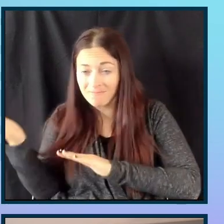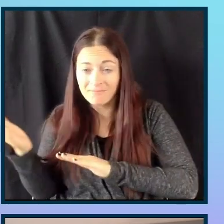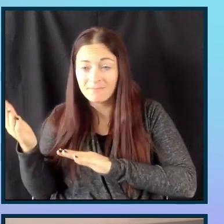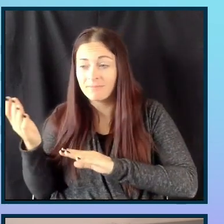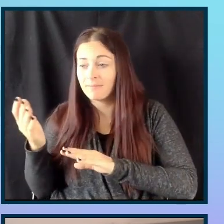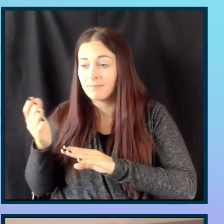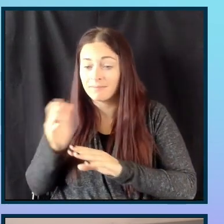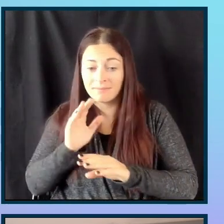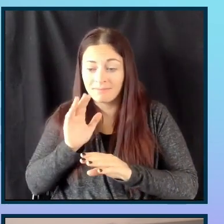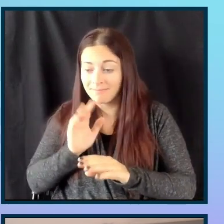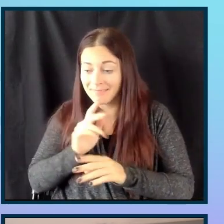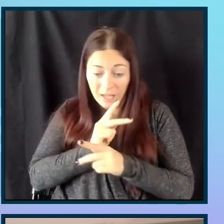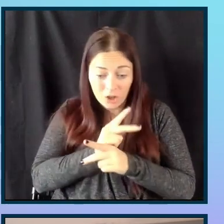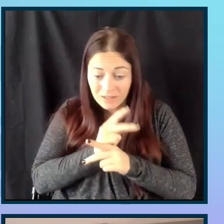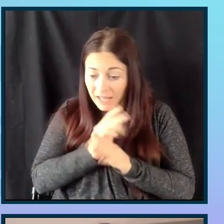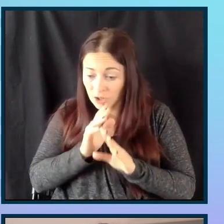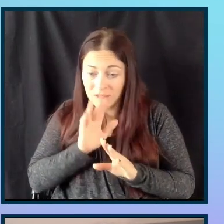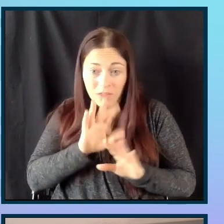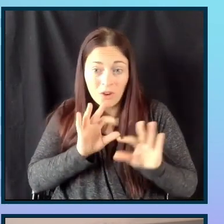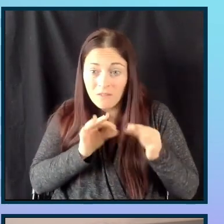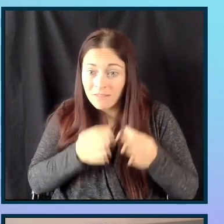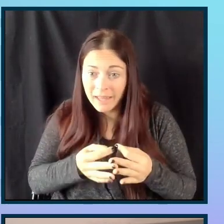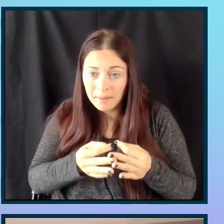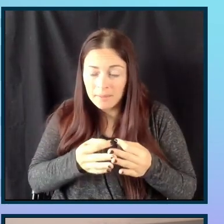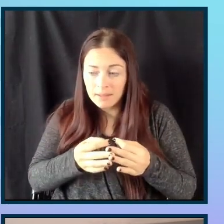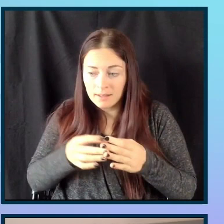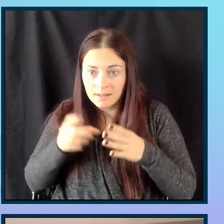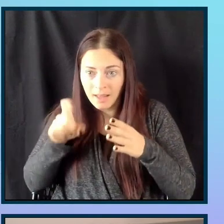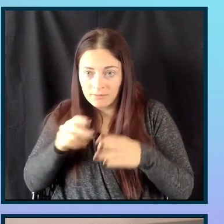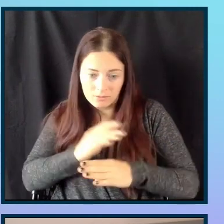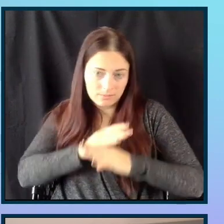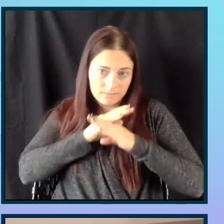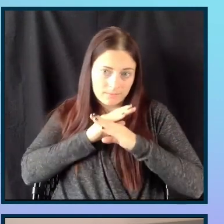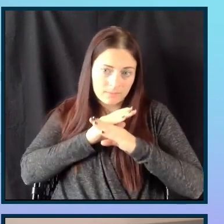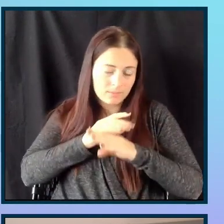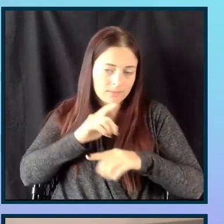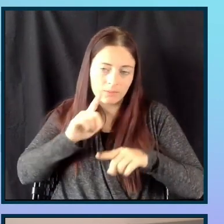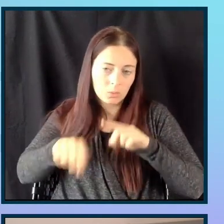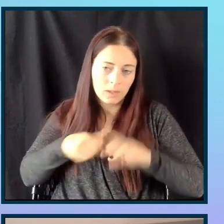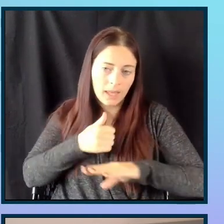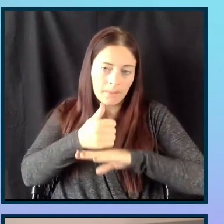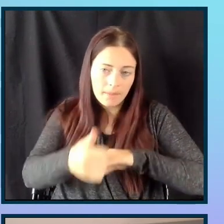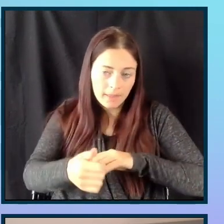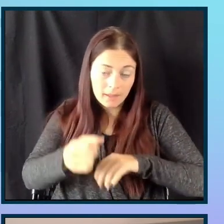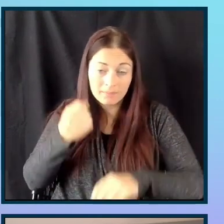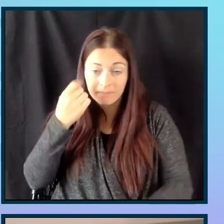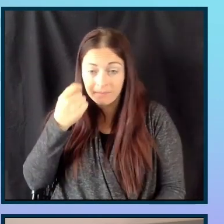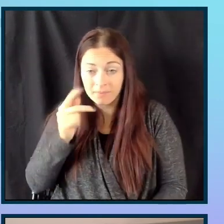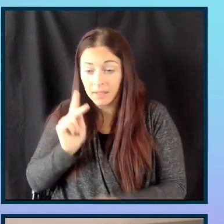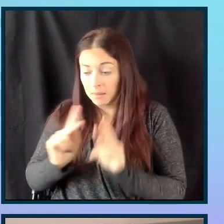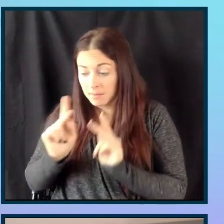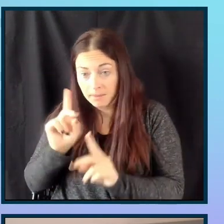and you cannot blame people for taking their children to safety, but people who have disabilities are being abandoned